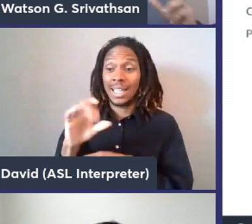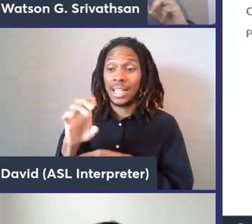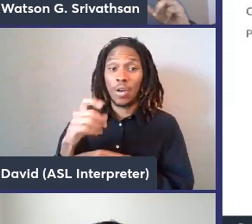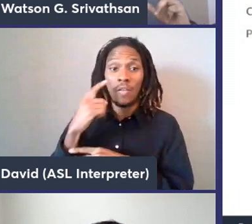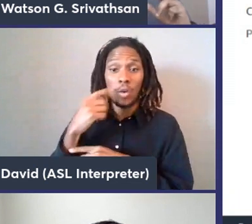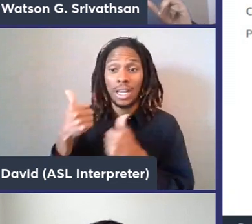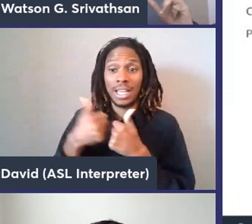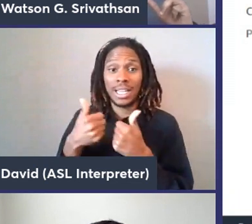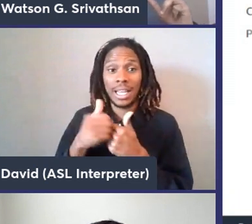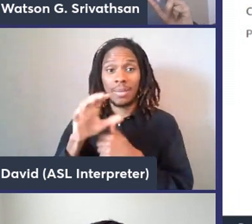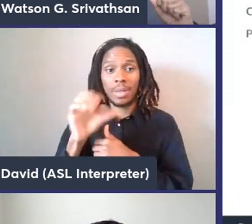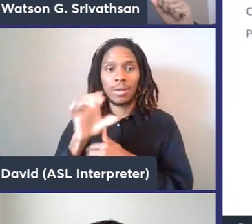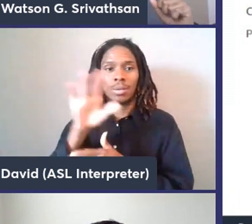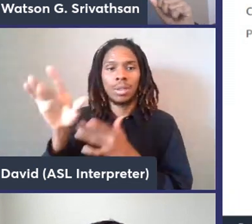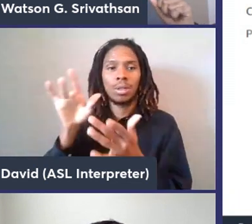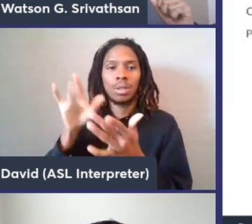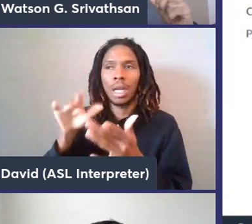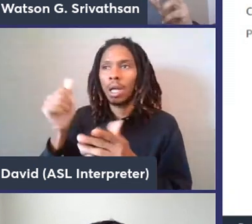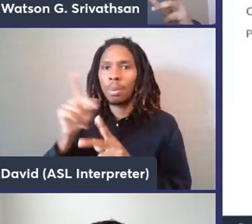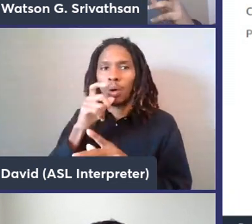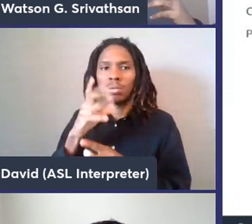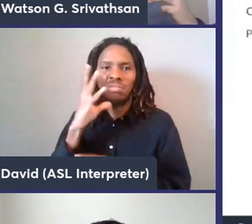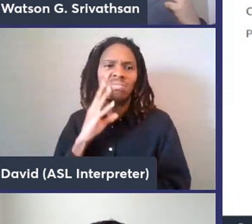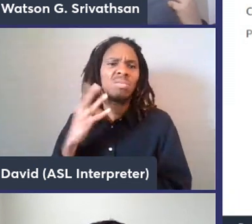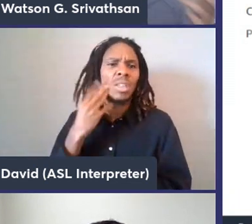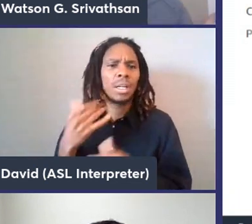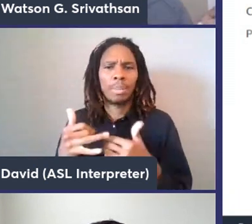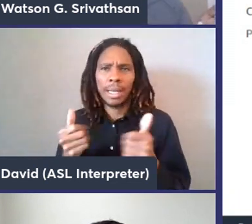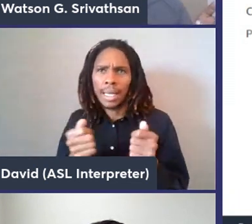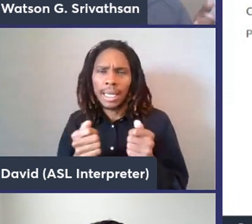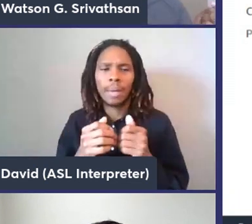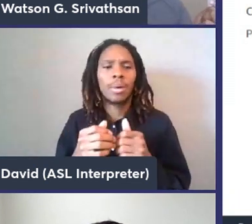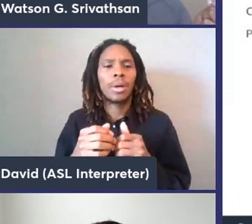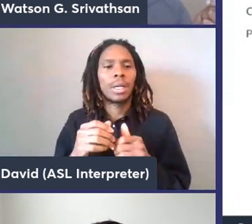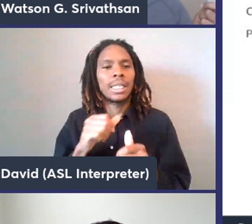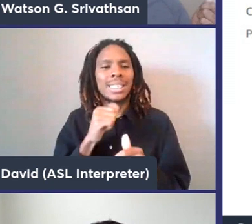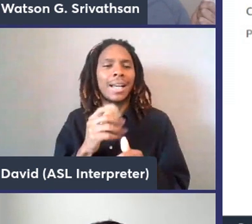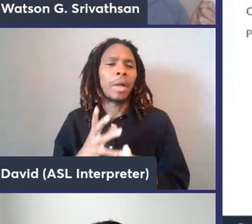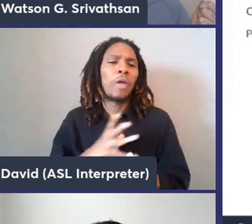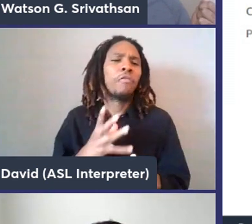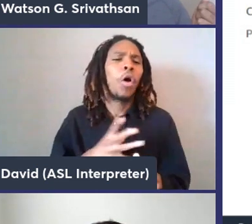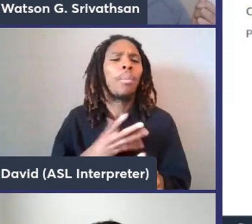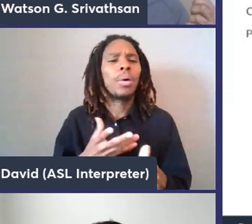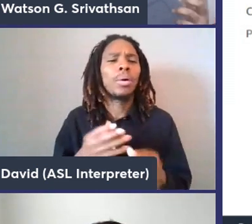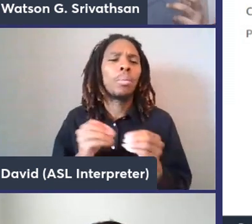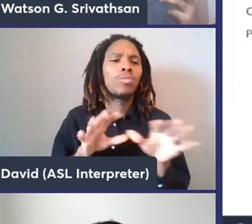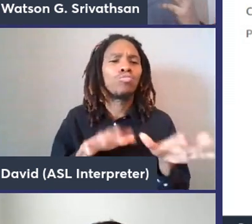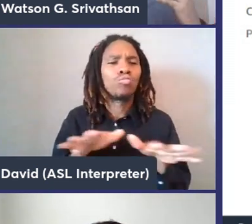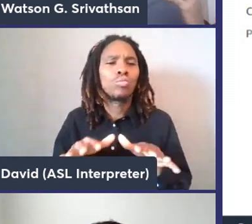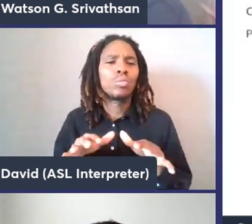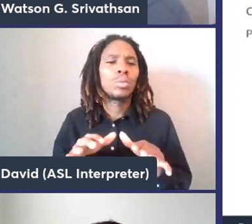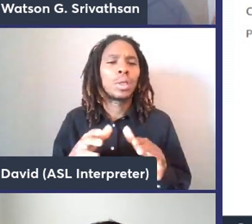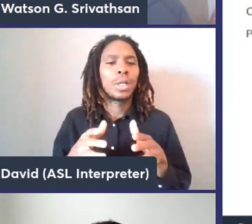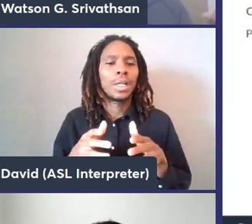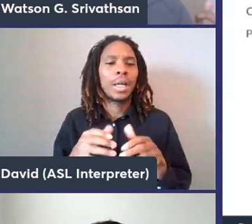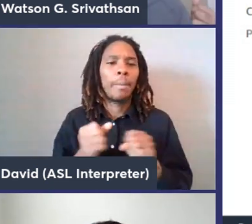you wanna reach out to your fellow gamers would be rather more informal. You wanna make it relatable.